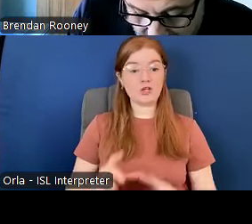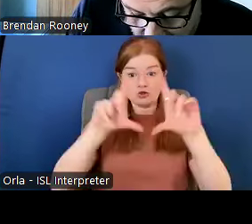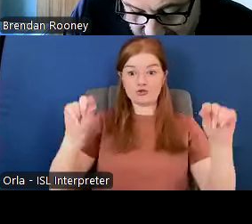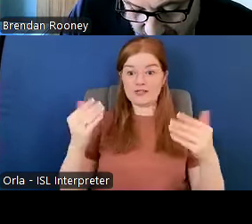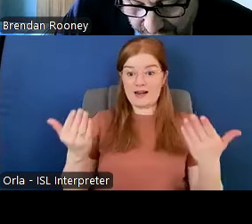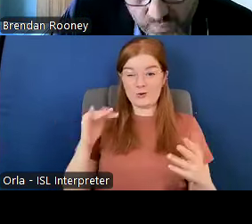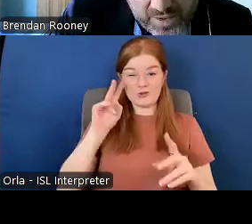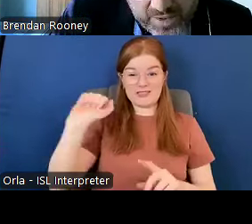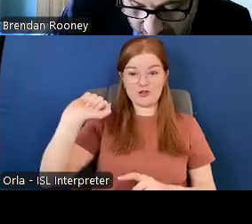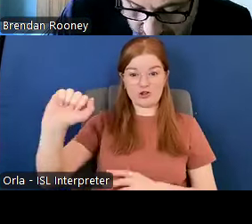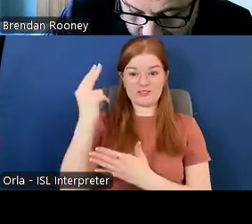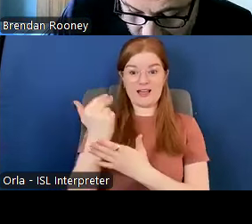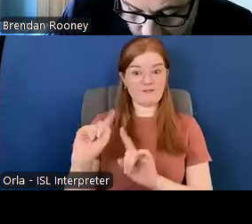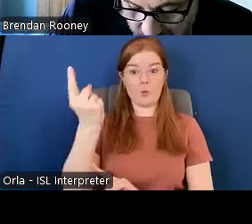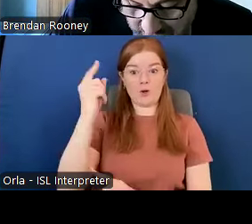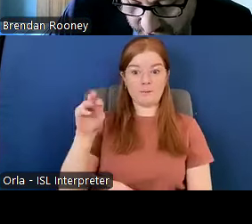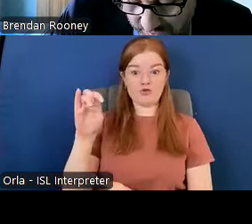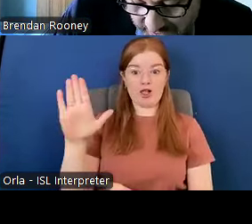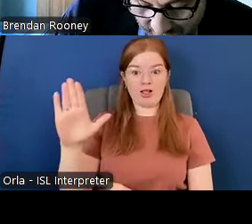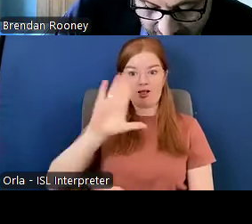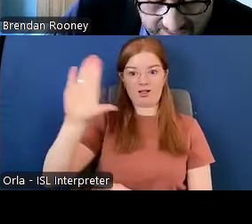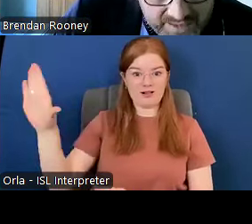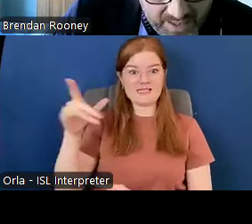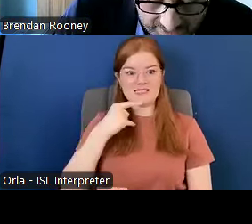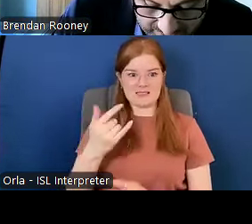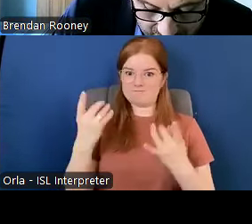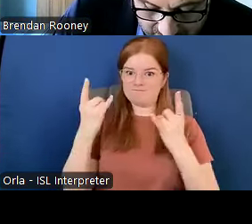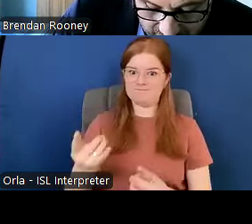see her design for one of the murals, which constitutes a heavily stylized cultural